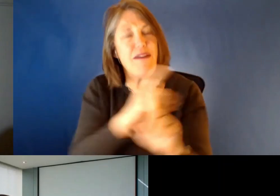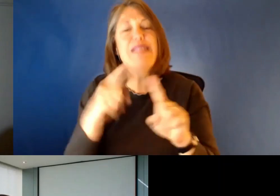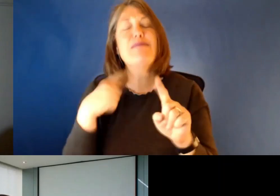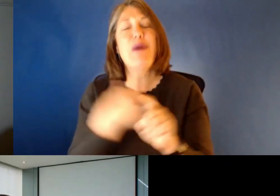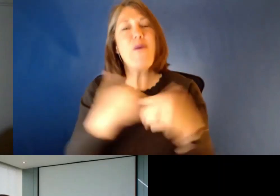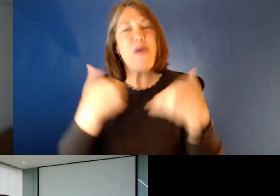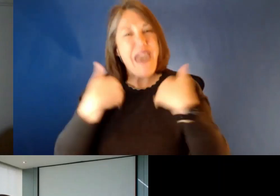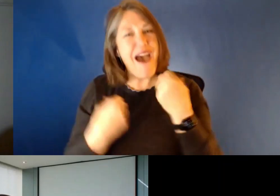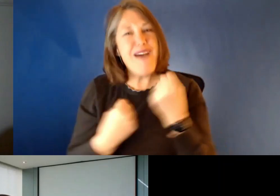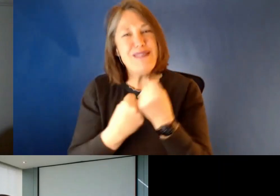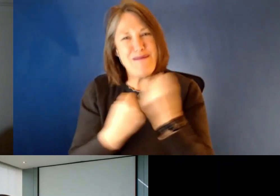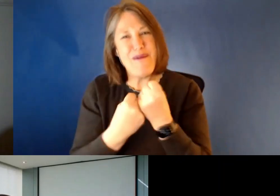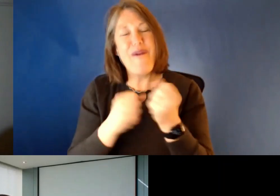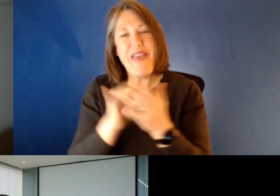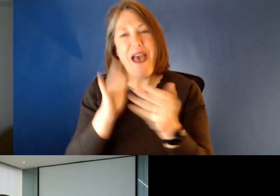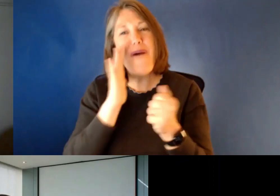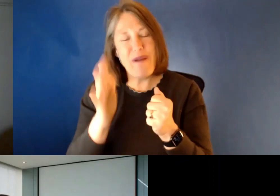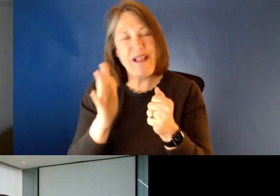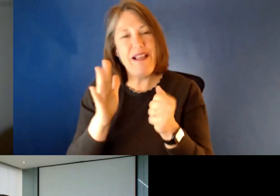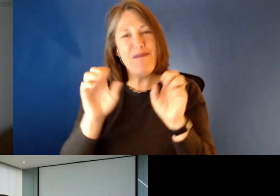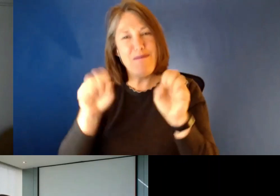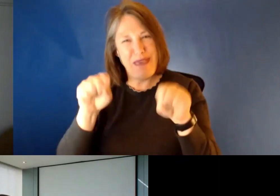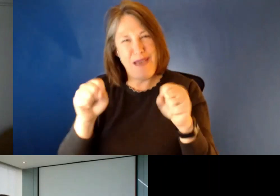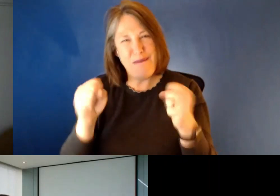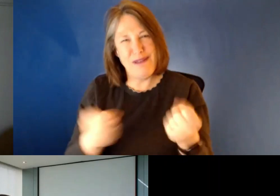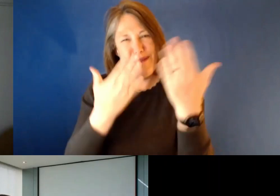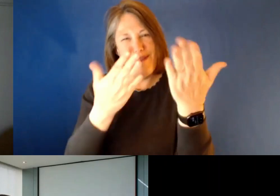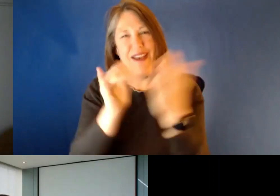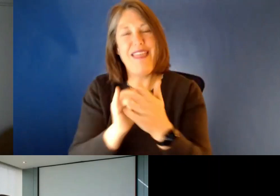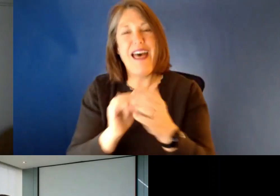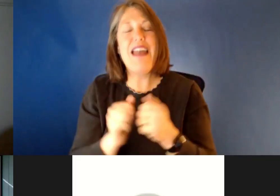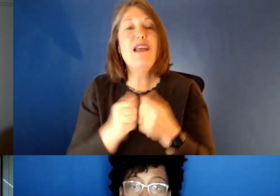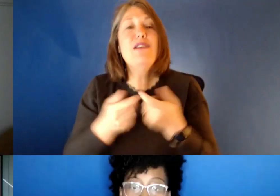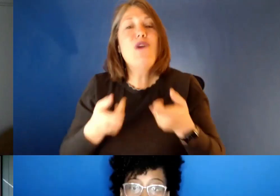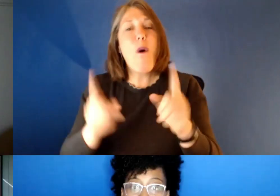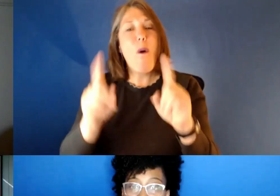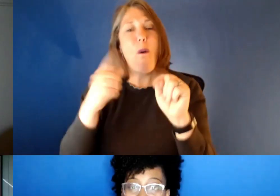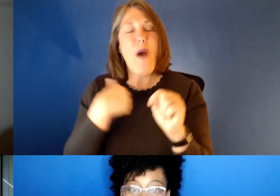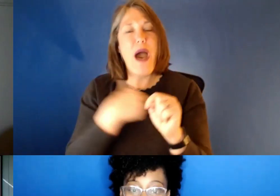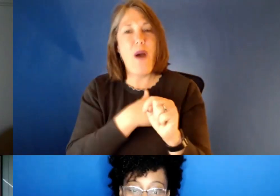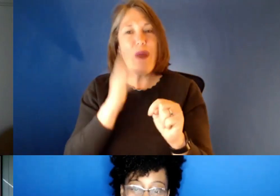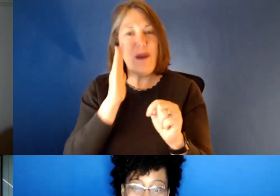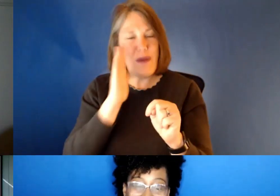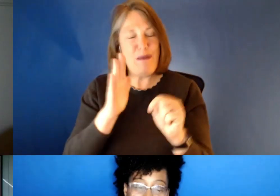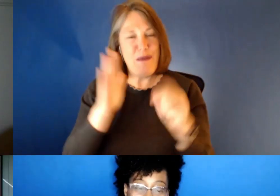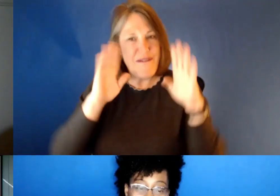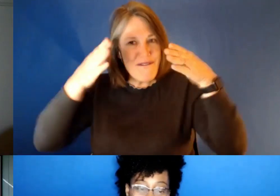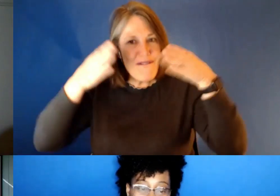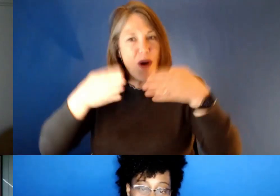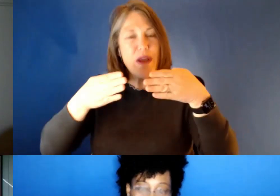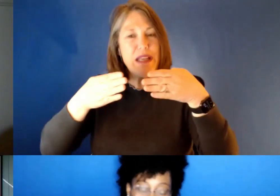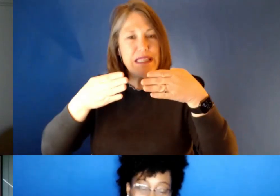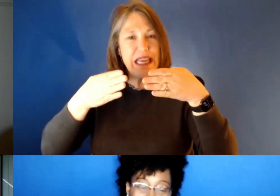06:21:18 that will be able to supply that. 06:21:27 So while we will be focusing on the